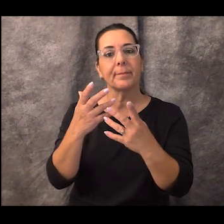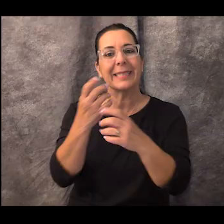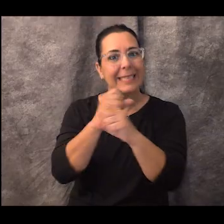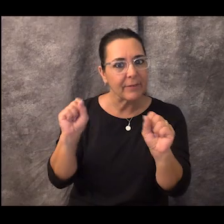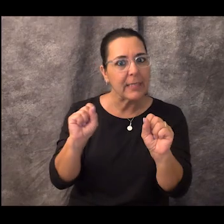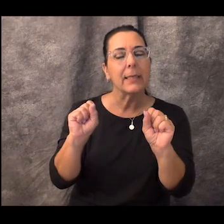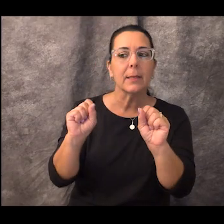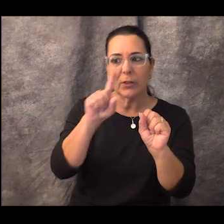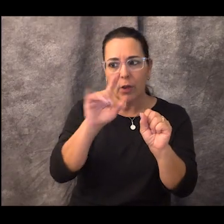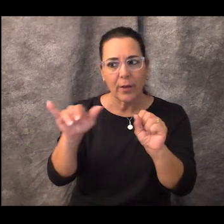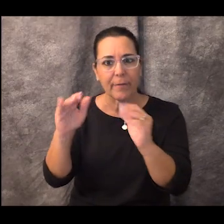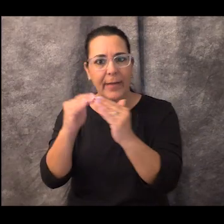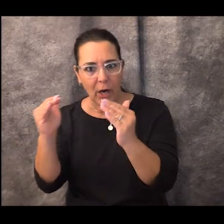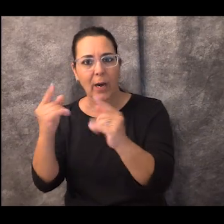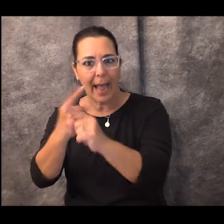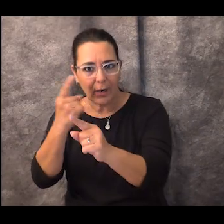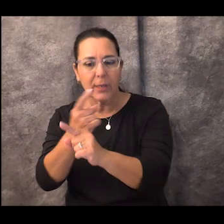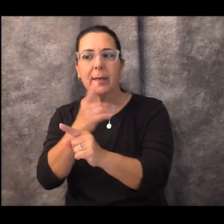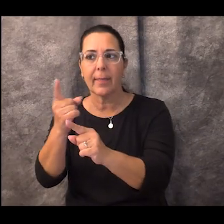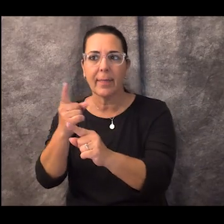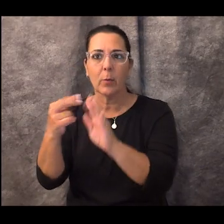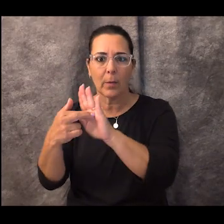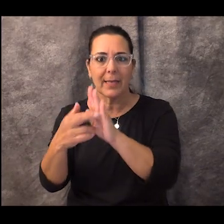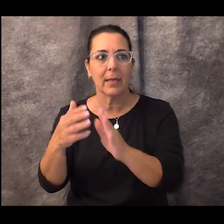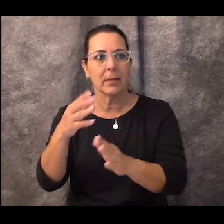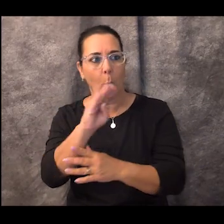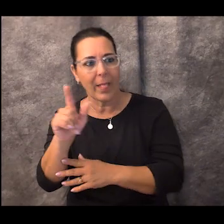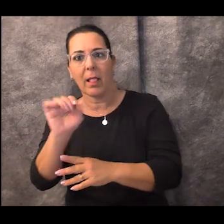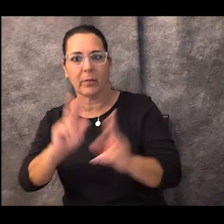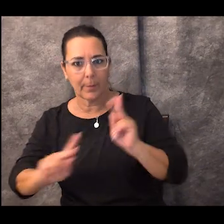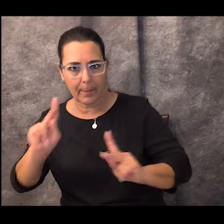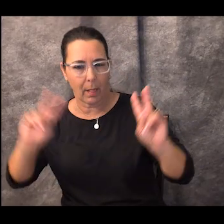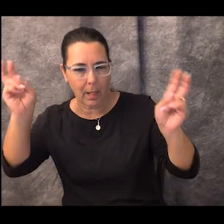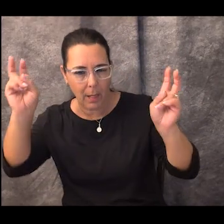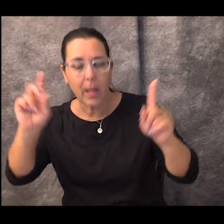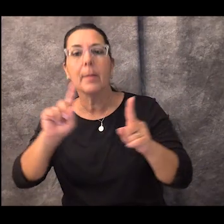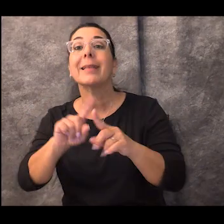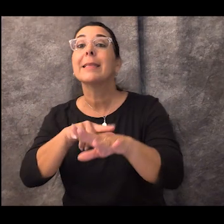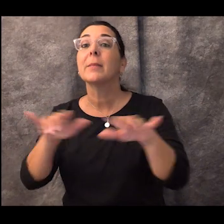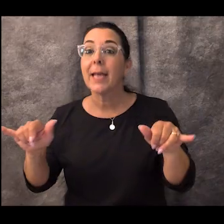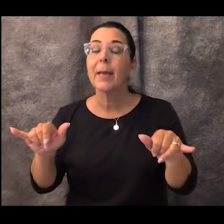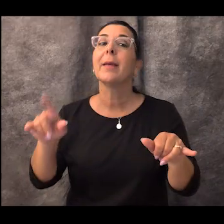and they're accurate and they represent the will of the people. But the other way to make sure that elections are accurate and fair and represented